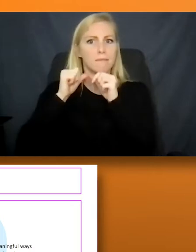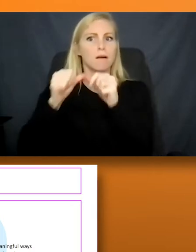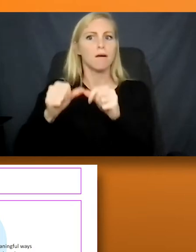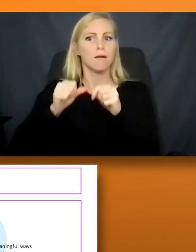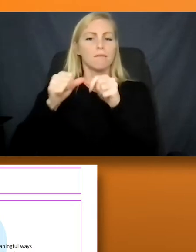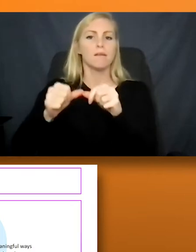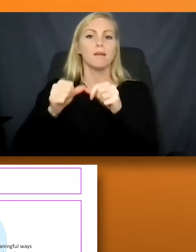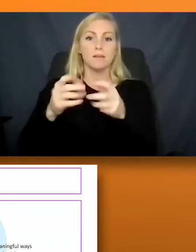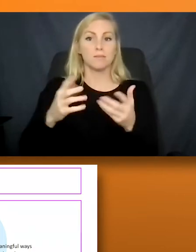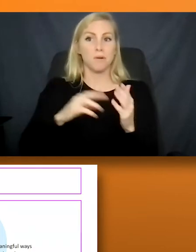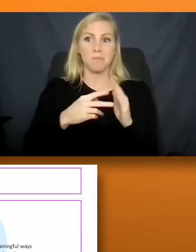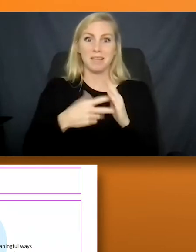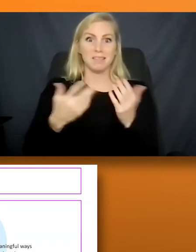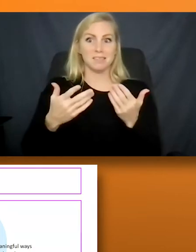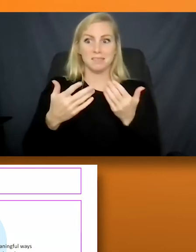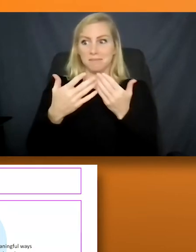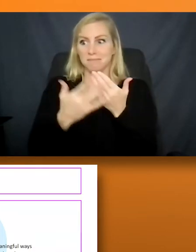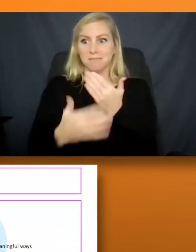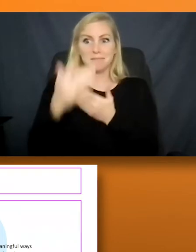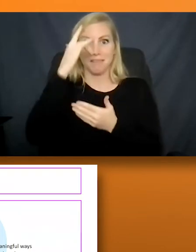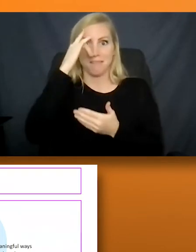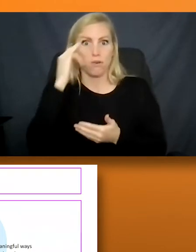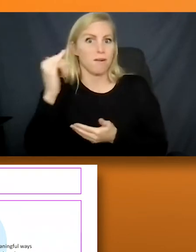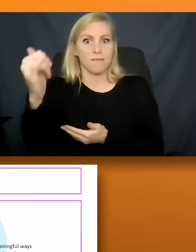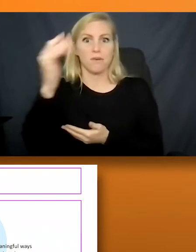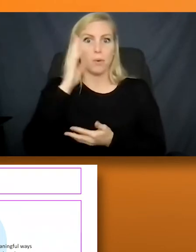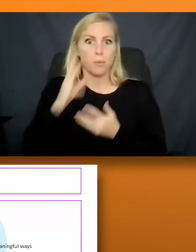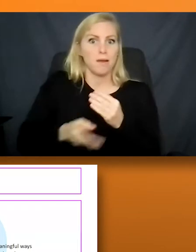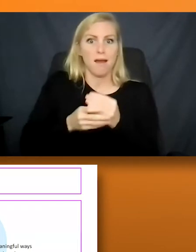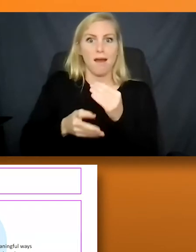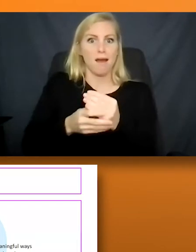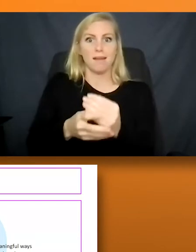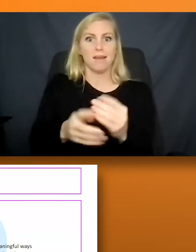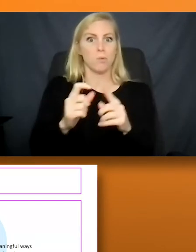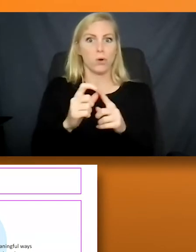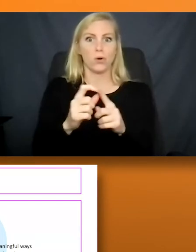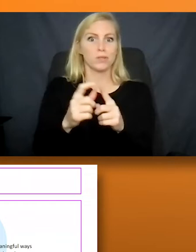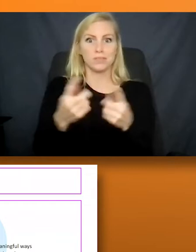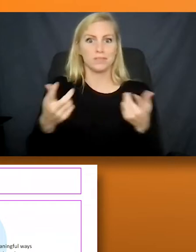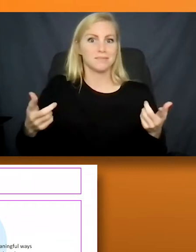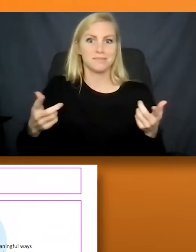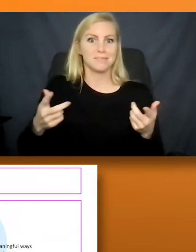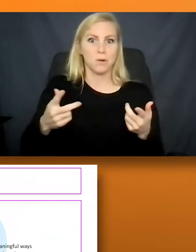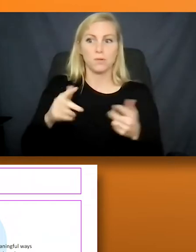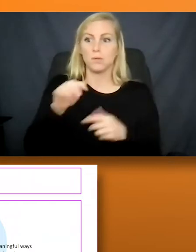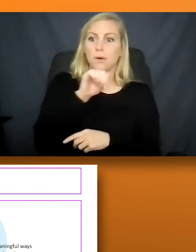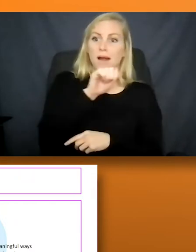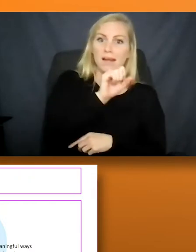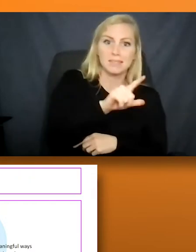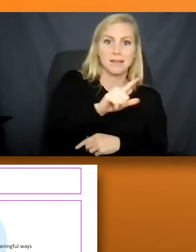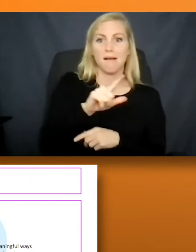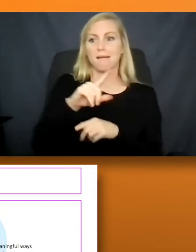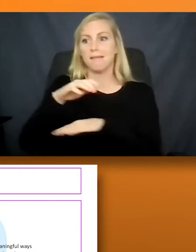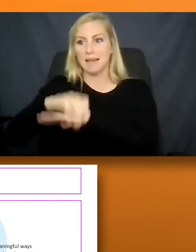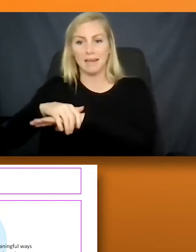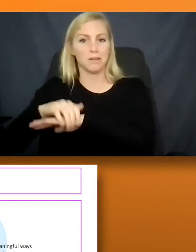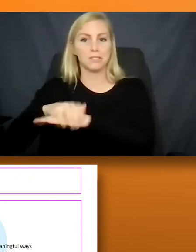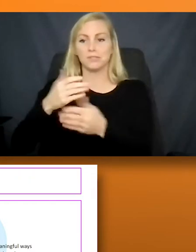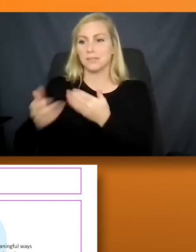to the English language, to American Sign Language for the rest of eternity, right, as long as those languages are considered live languages.